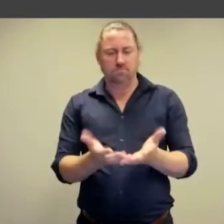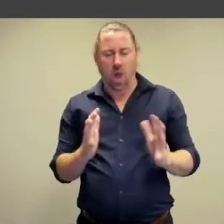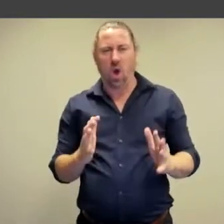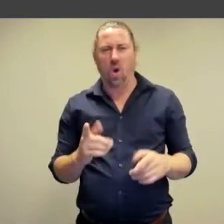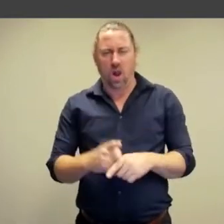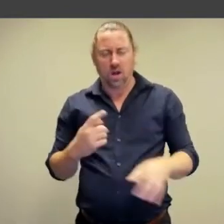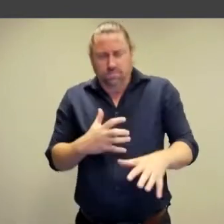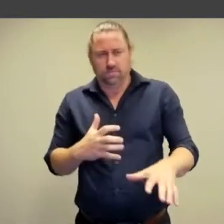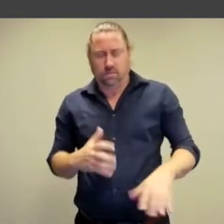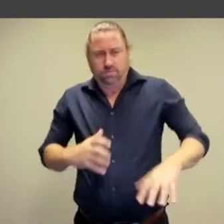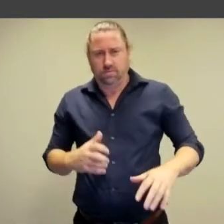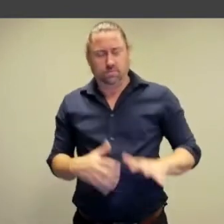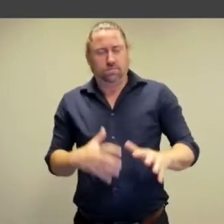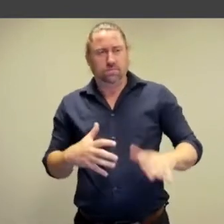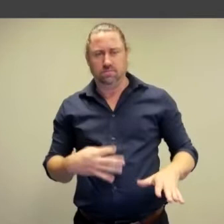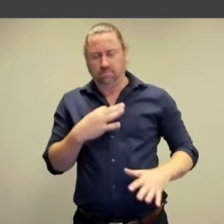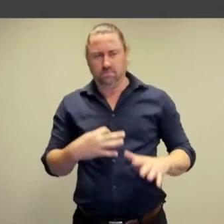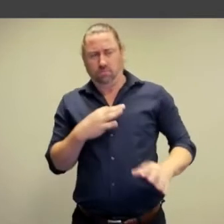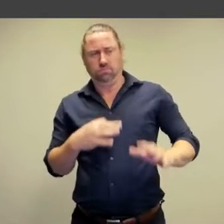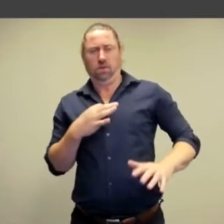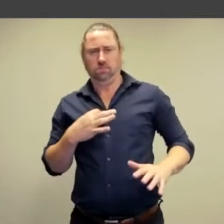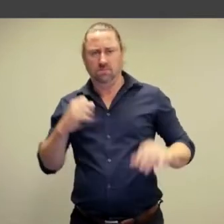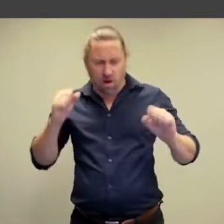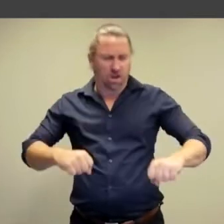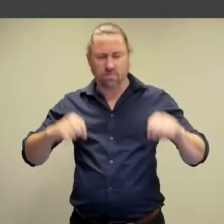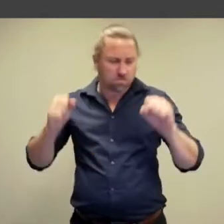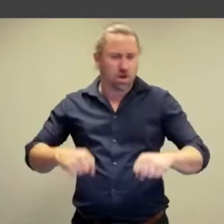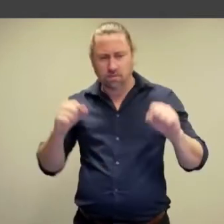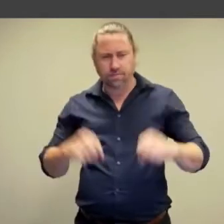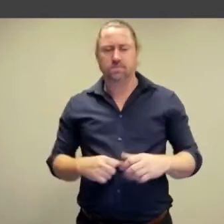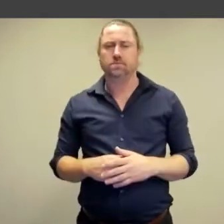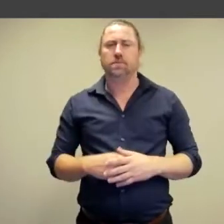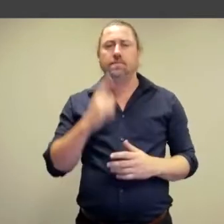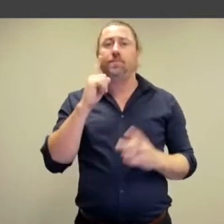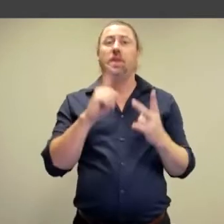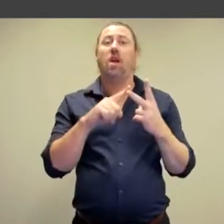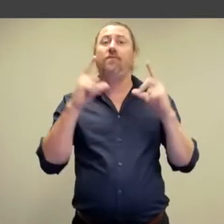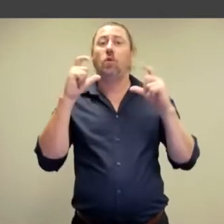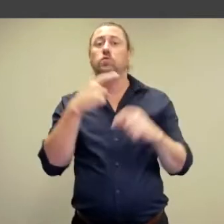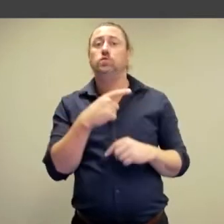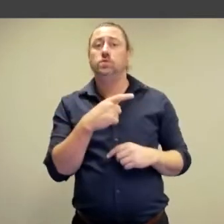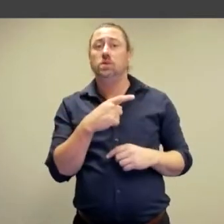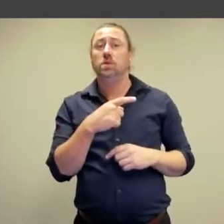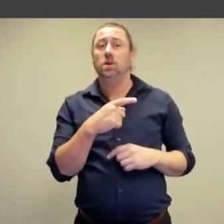clunk, clunk. If we look at that